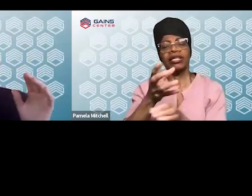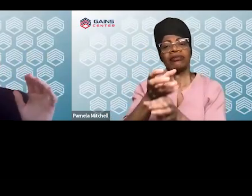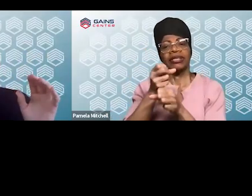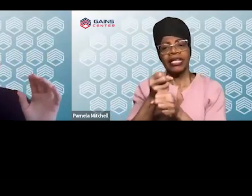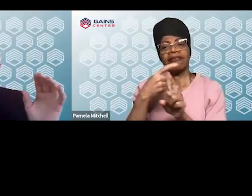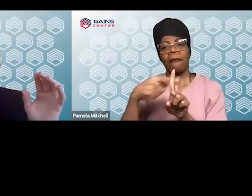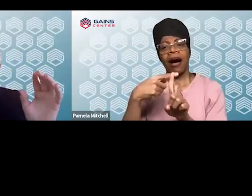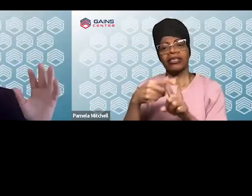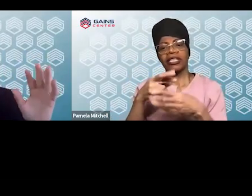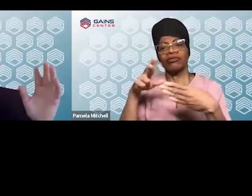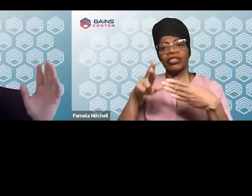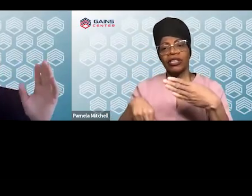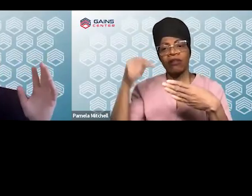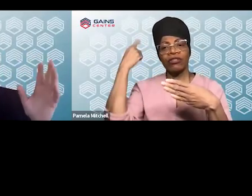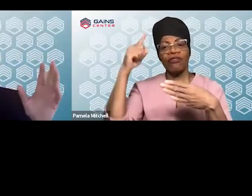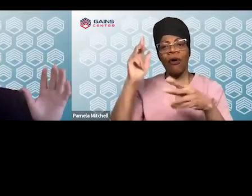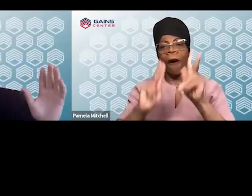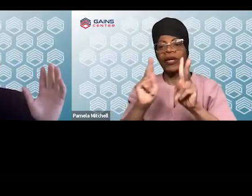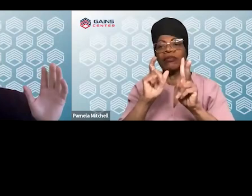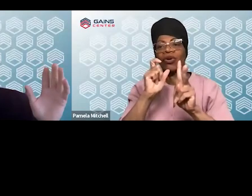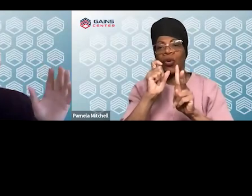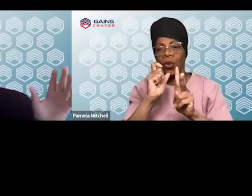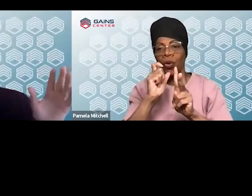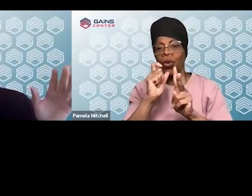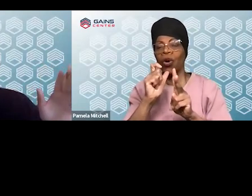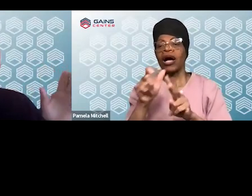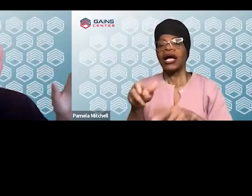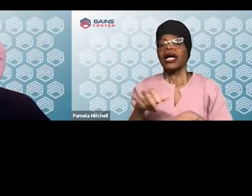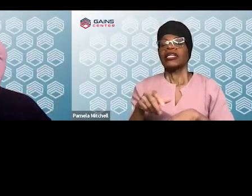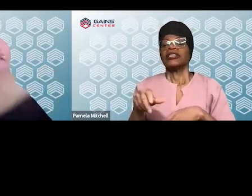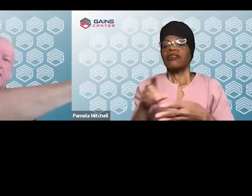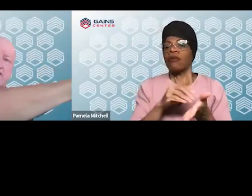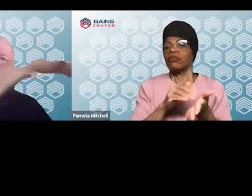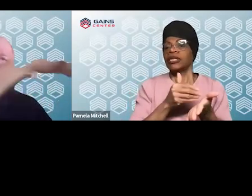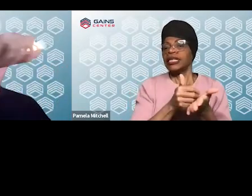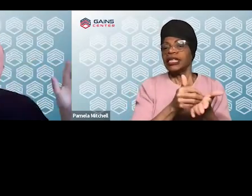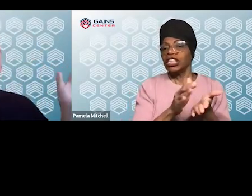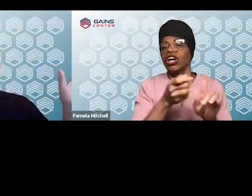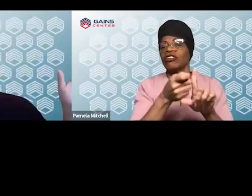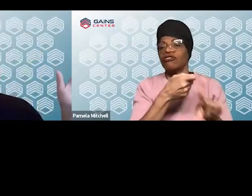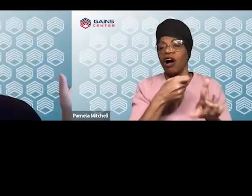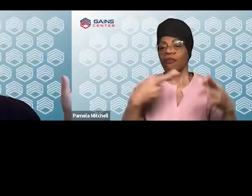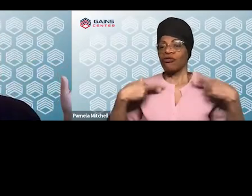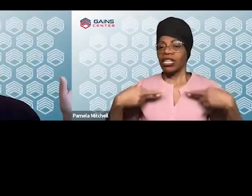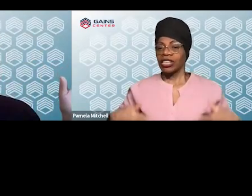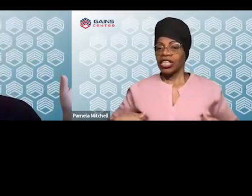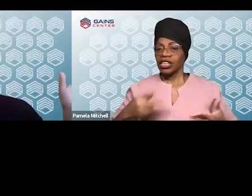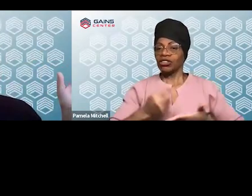if people who are being discharged from residential treatment into outpatient treatment are started